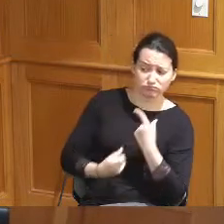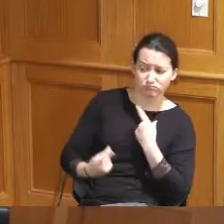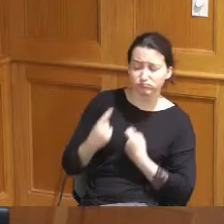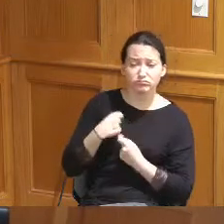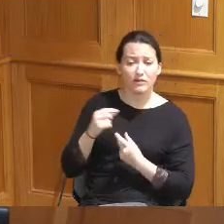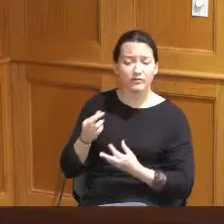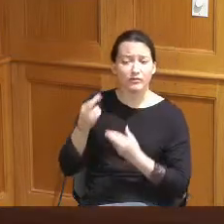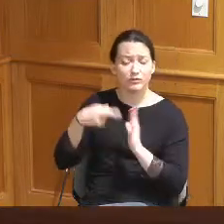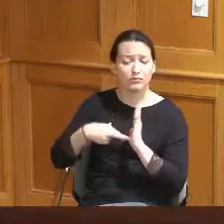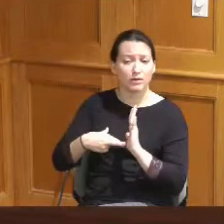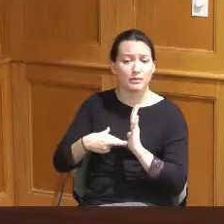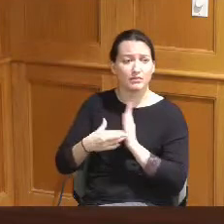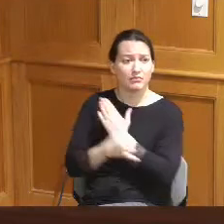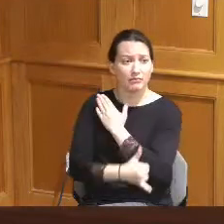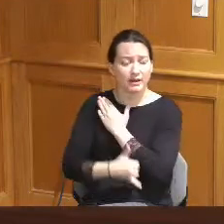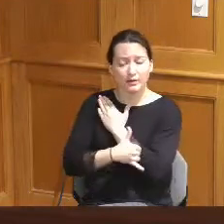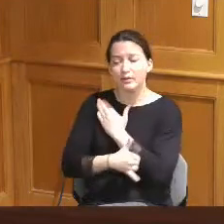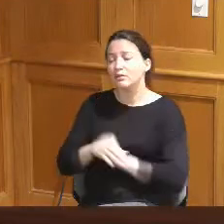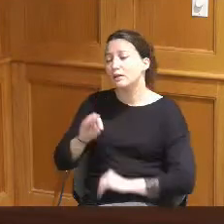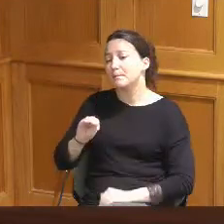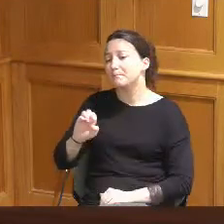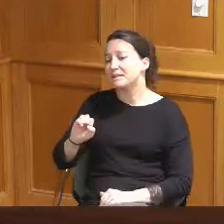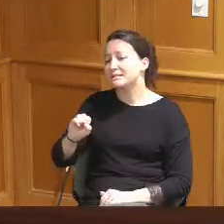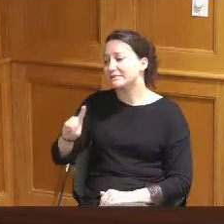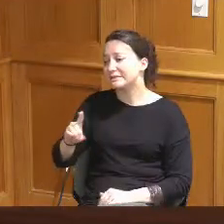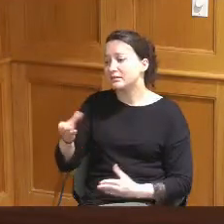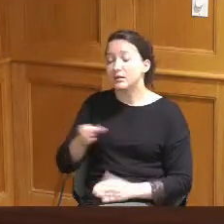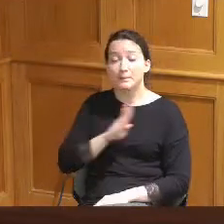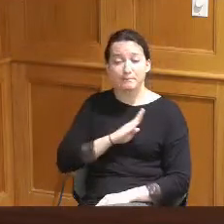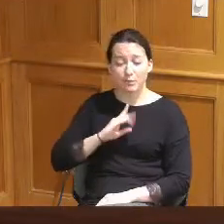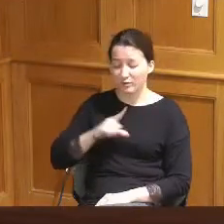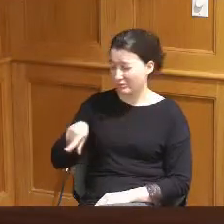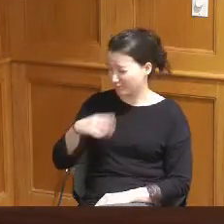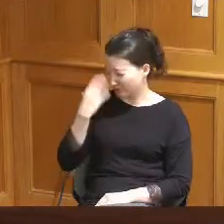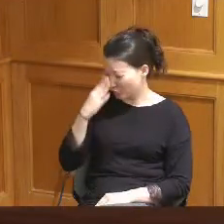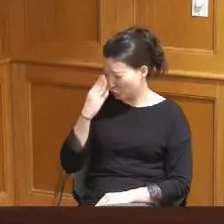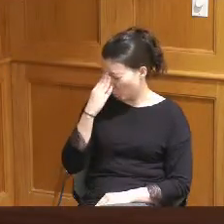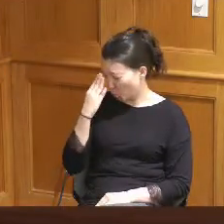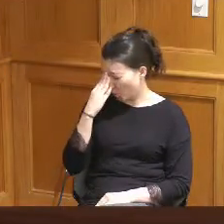Representatives from the county and from MSD here but is the Board is aware the county is party